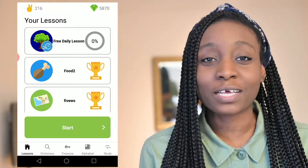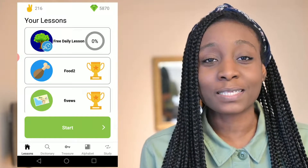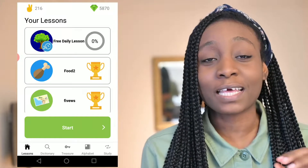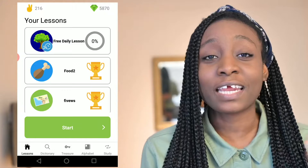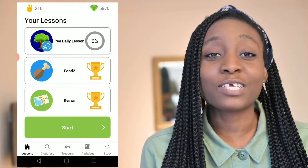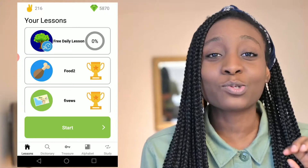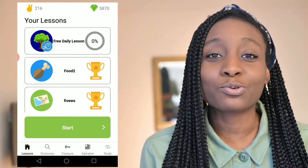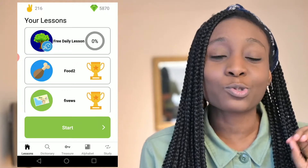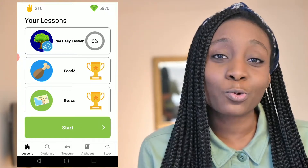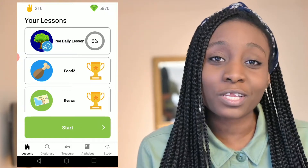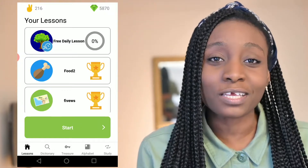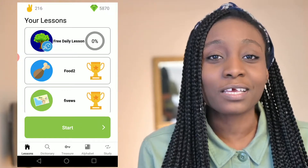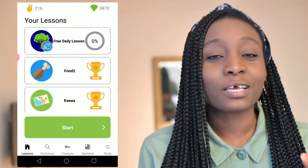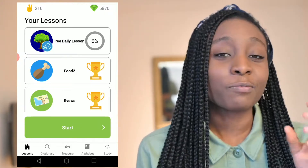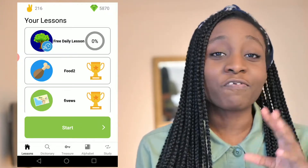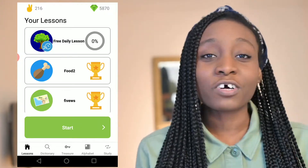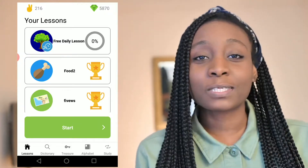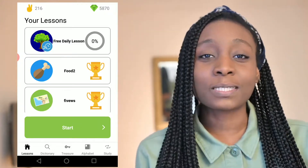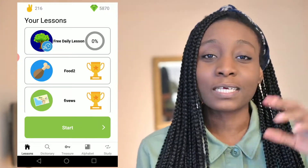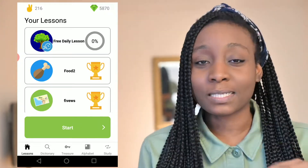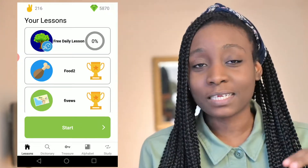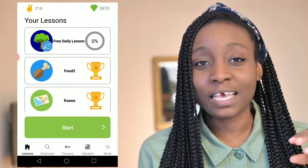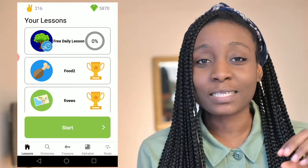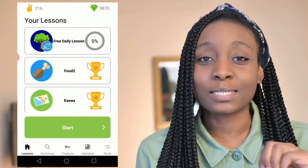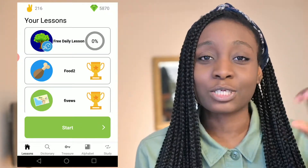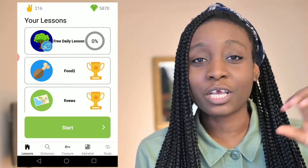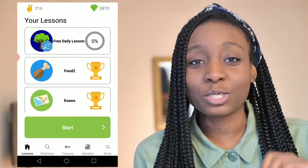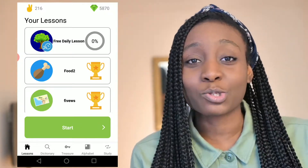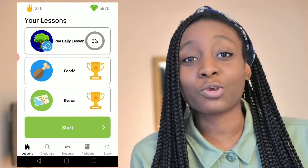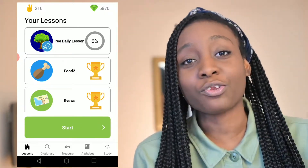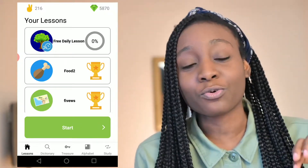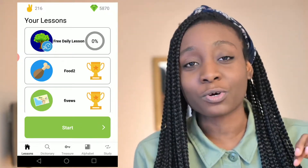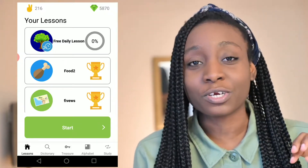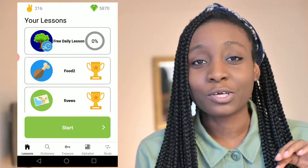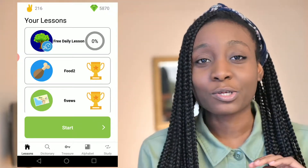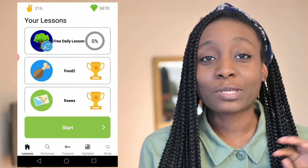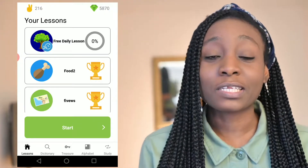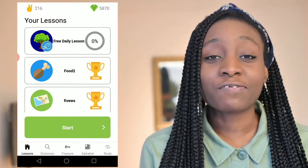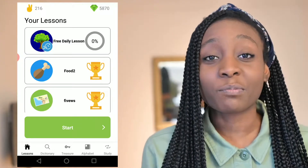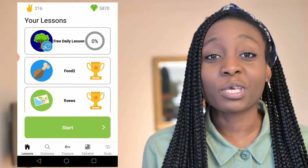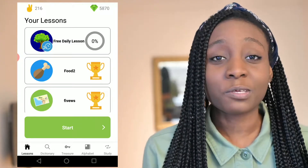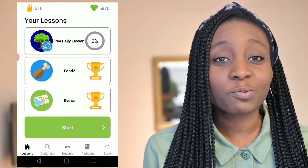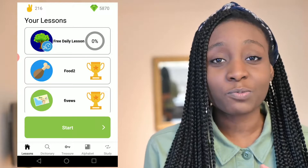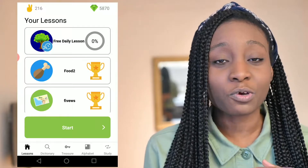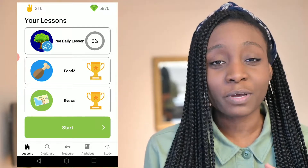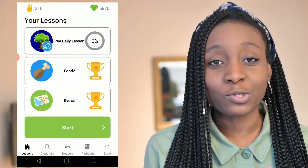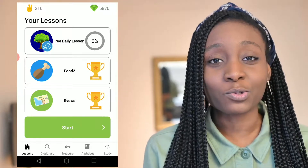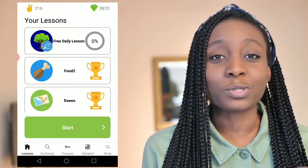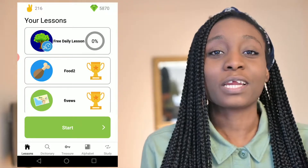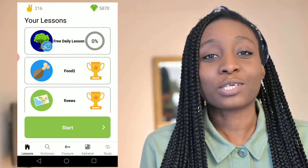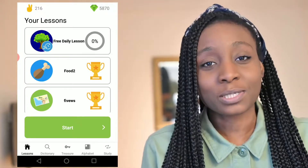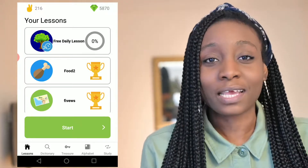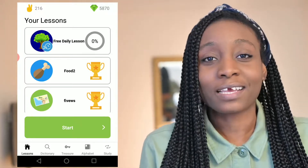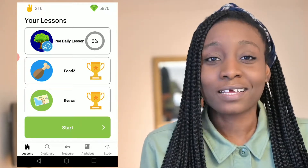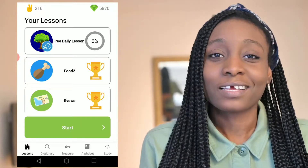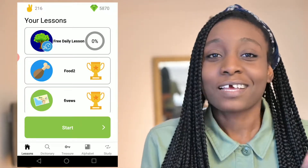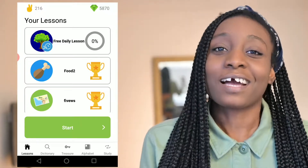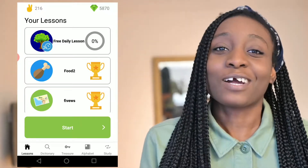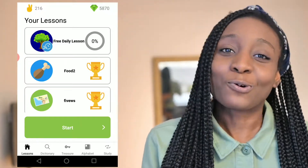practice and I need to do it quickly before this lesson gets changed to a new one. So at least for me it keeps me on my toes and I just like